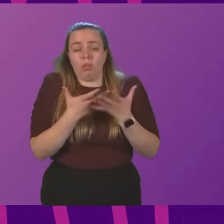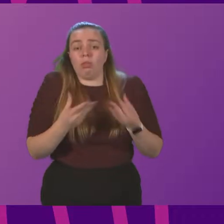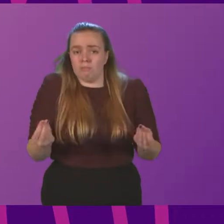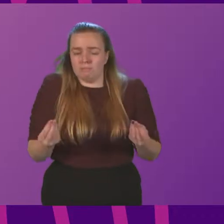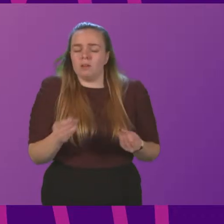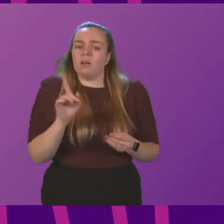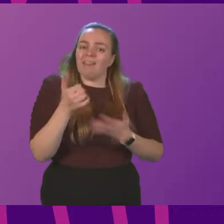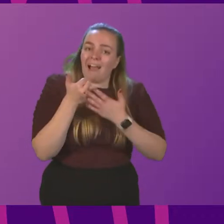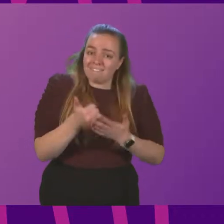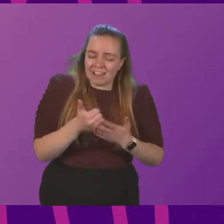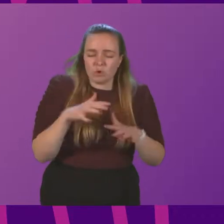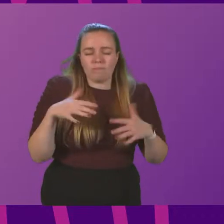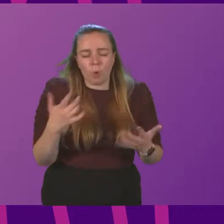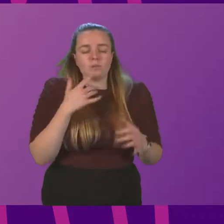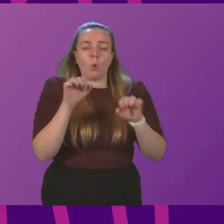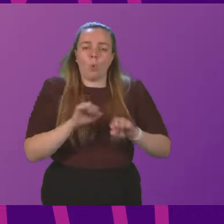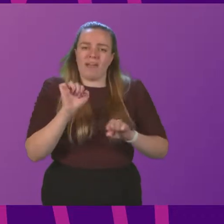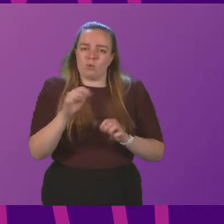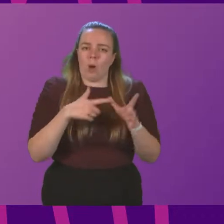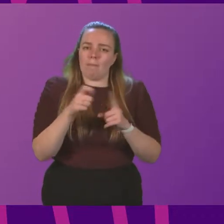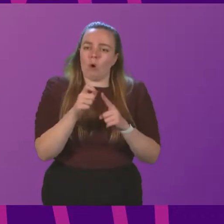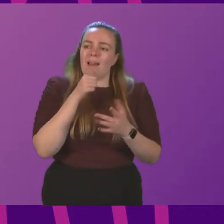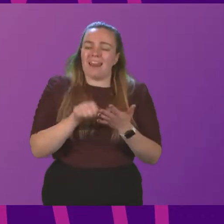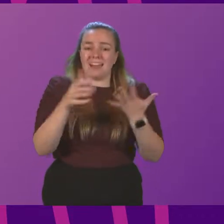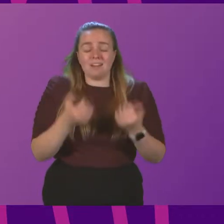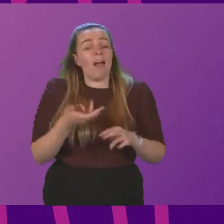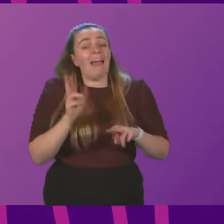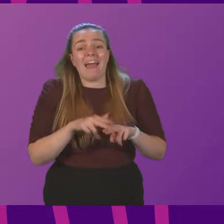for people to wait for their appointment letter. If that letter has not come and they are over 70,